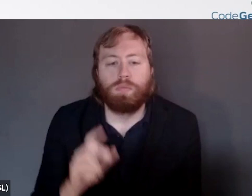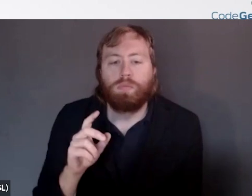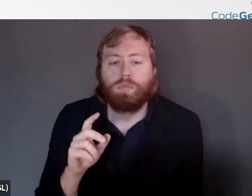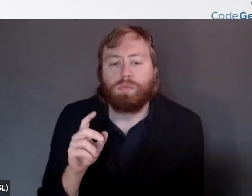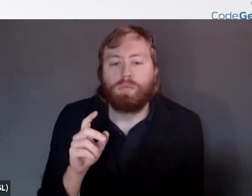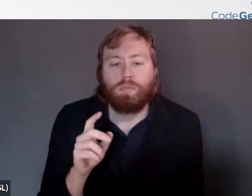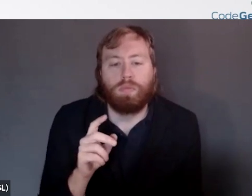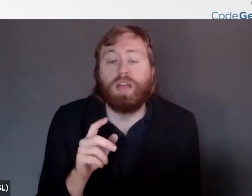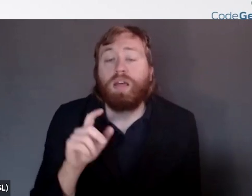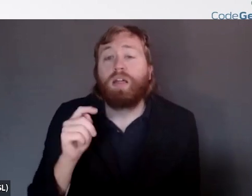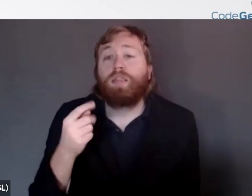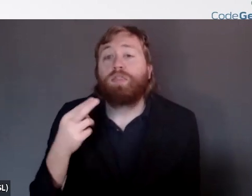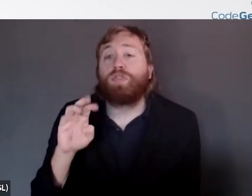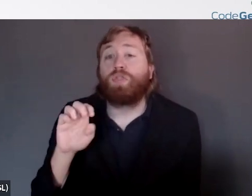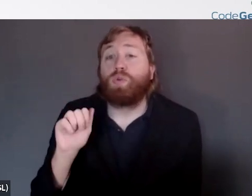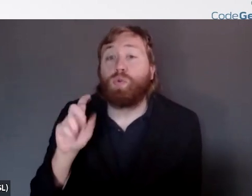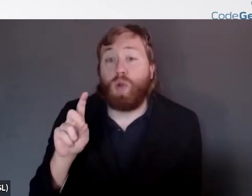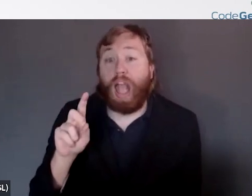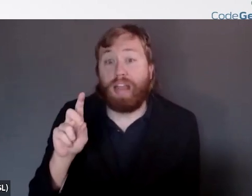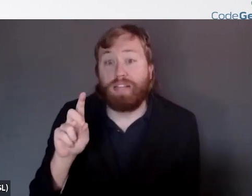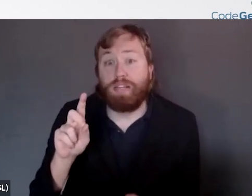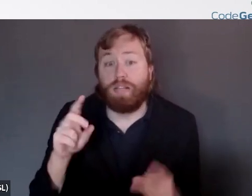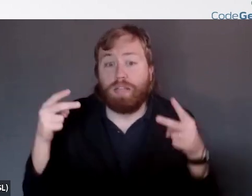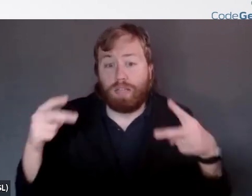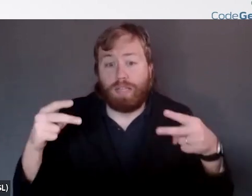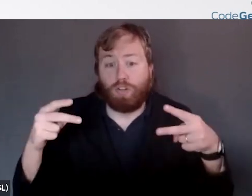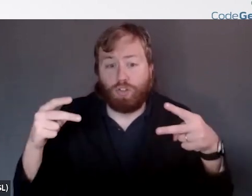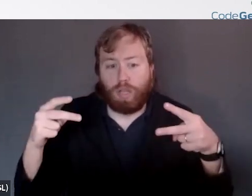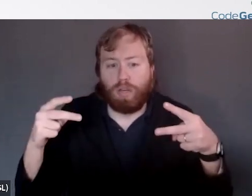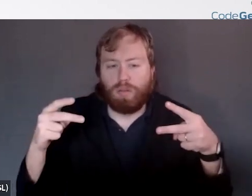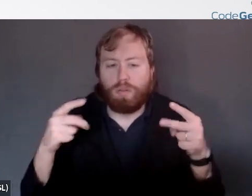that will act as the header of the columns within your table.